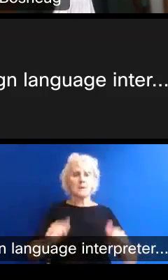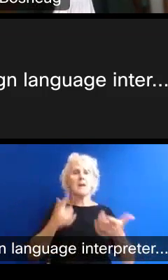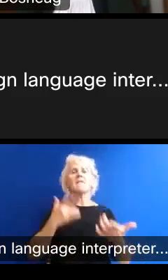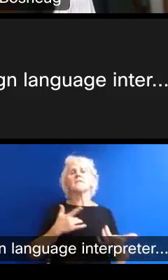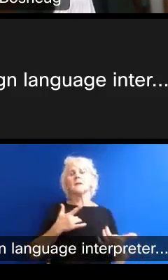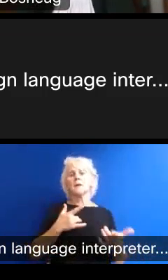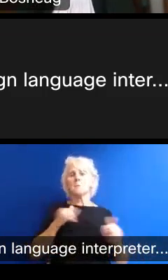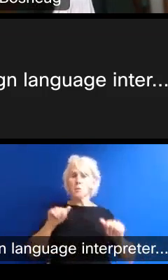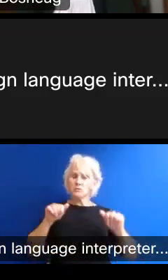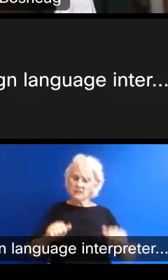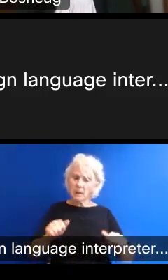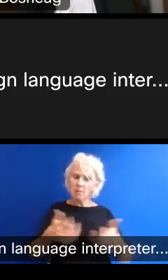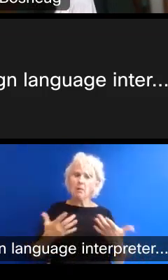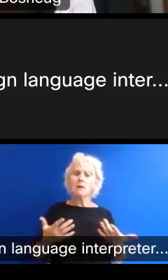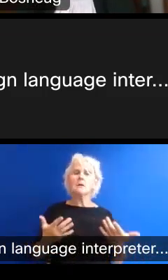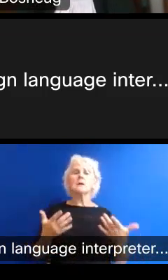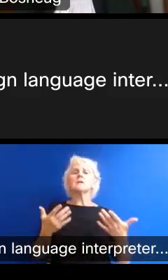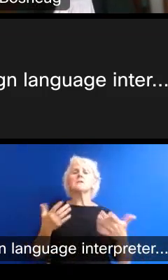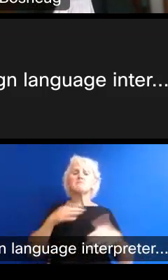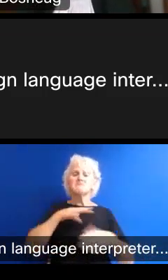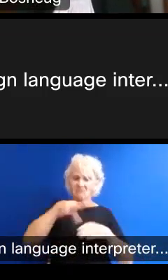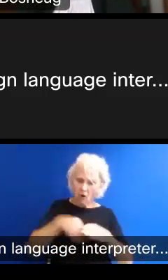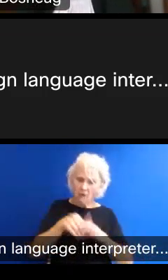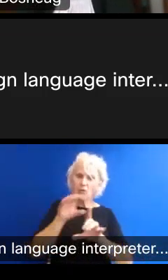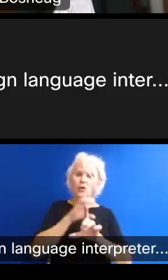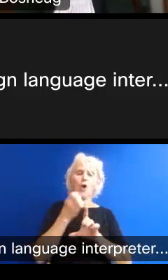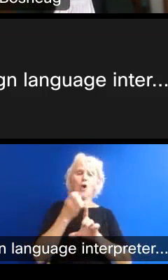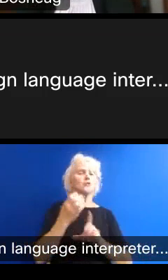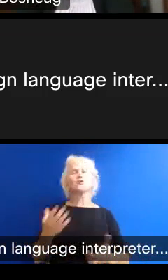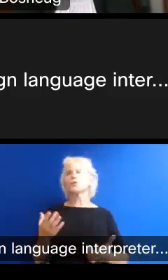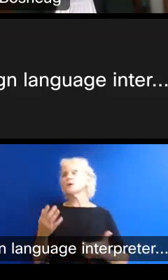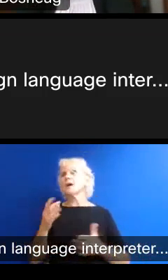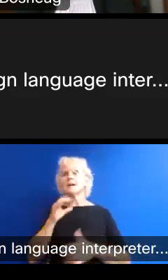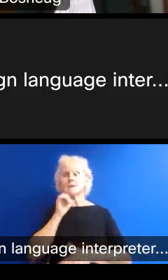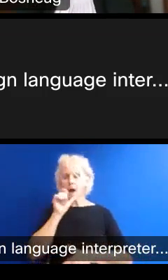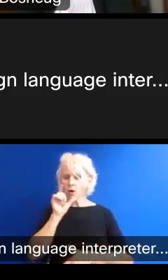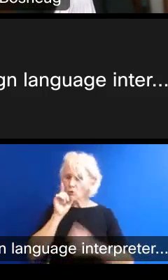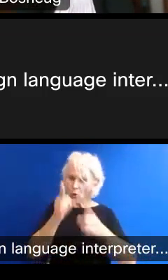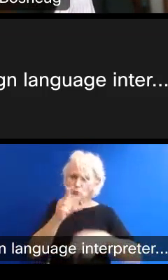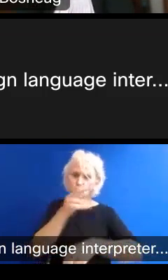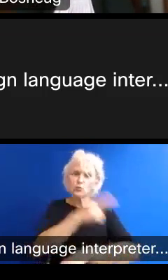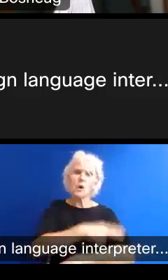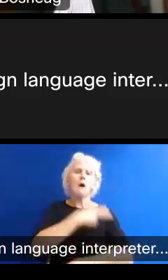preserve their culture, stay out of the hospital, maintain community-based services,